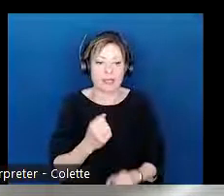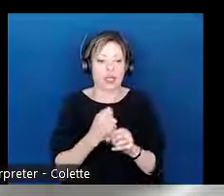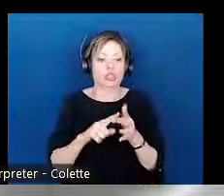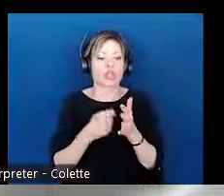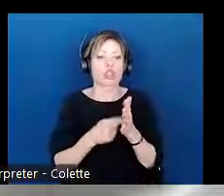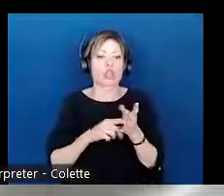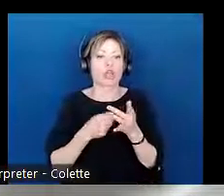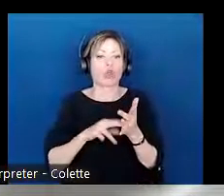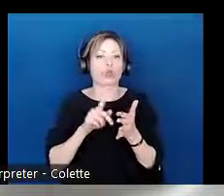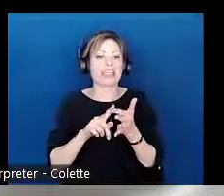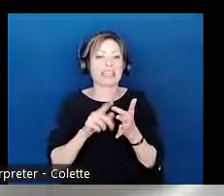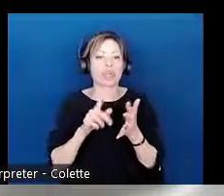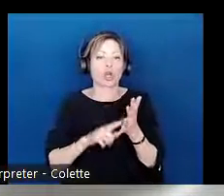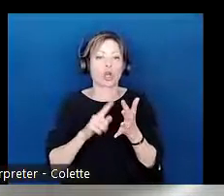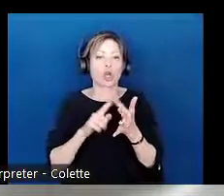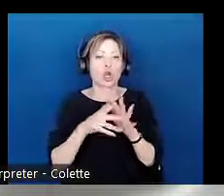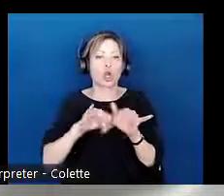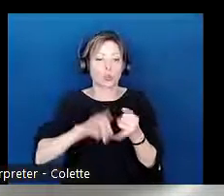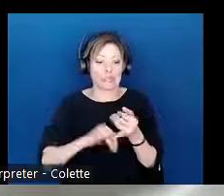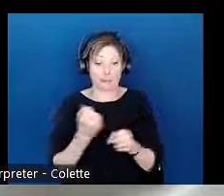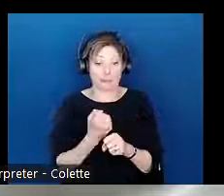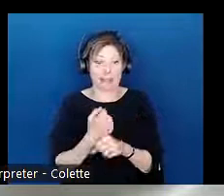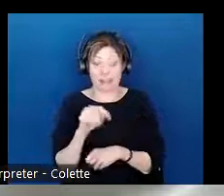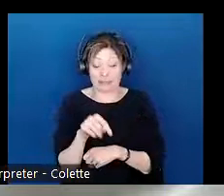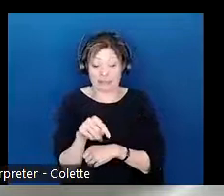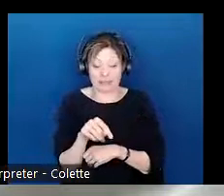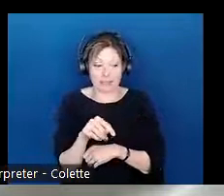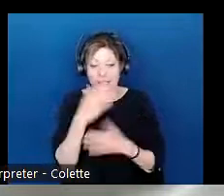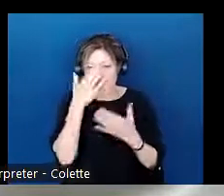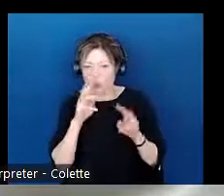um and she's I I don't know if you can see this very well it's quite difficult on the